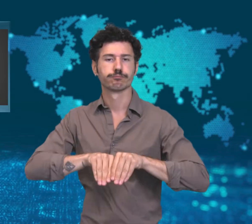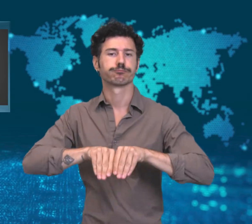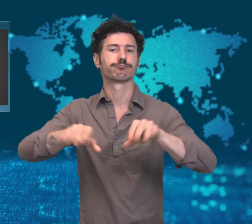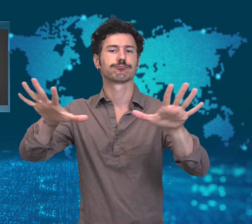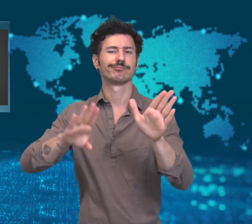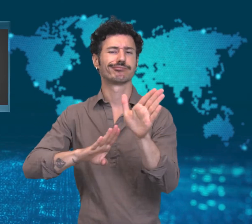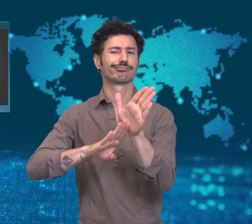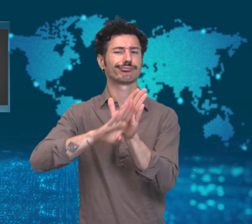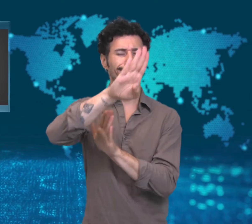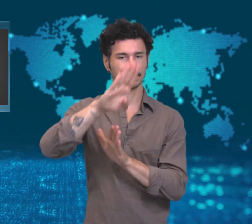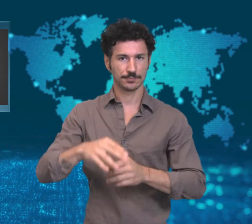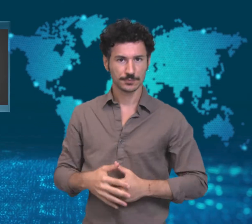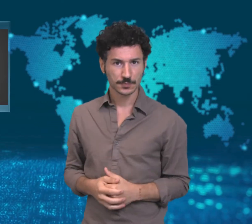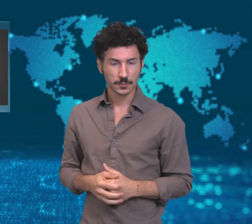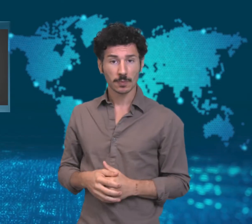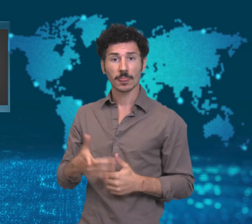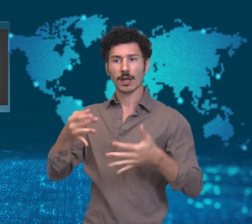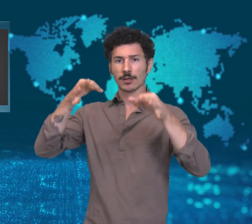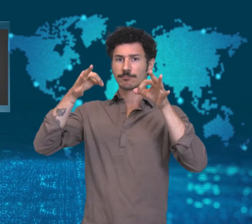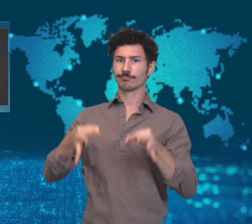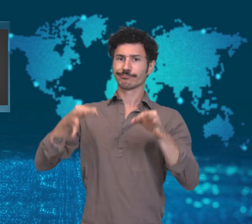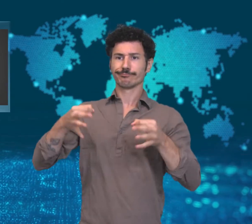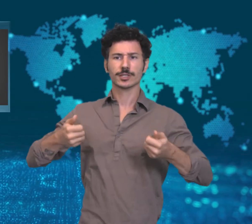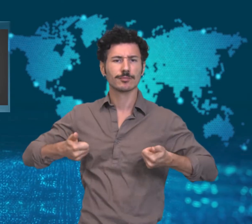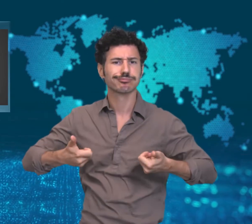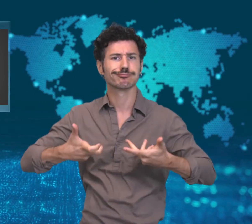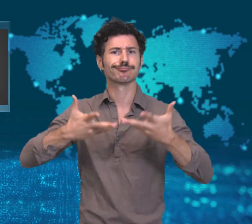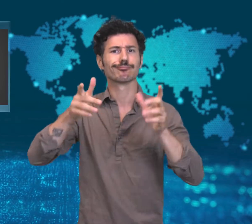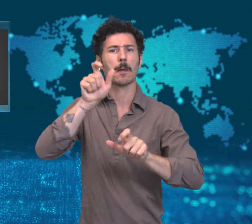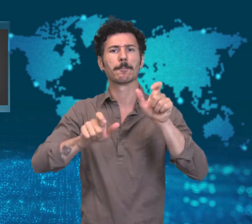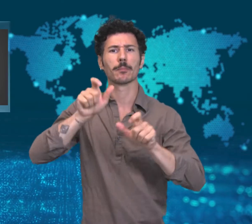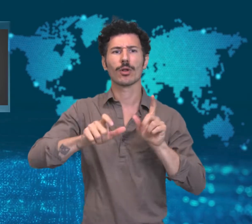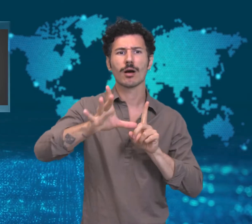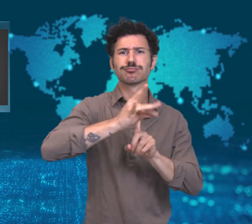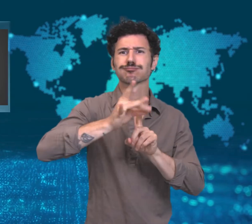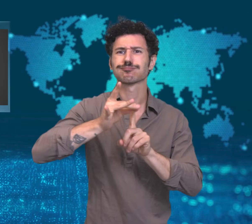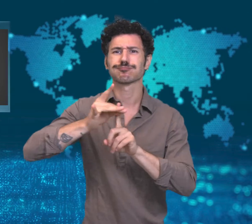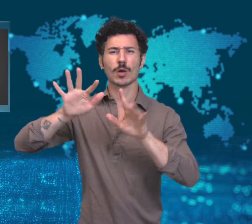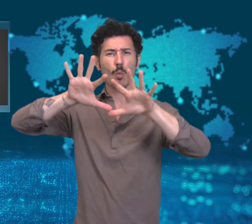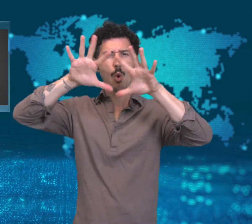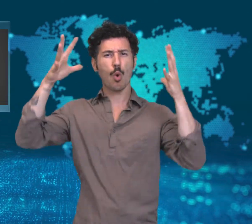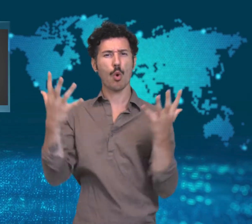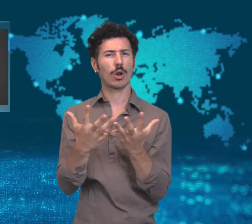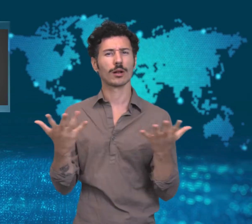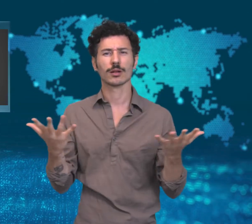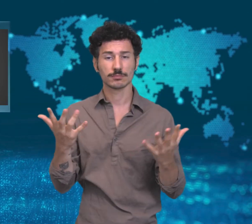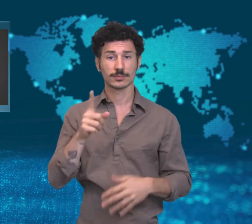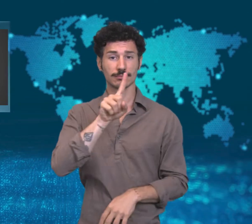Confirmed cases of COVID-19 have reached at least 16